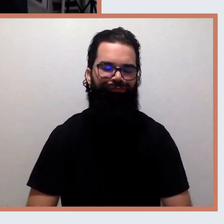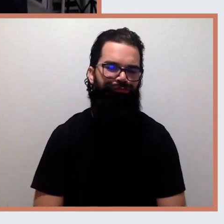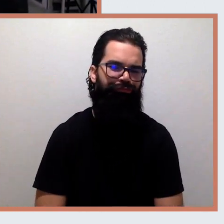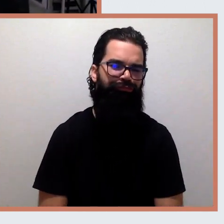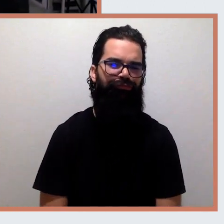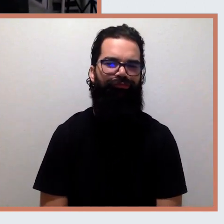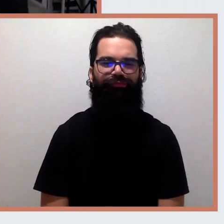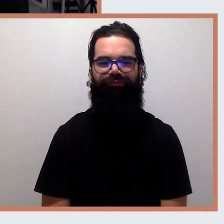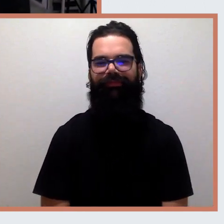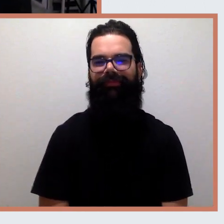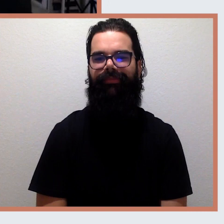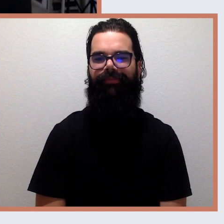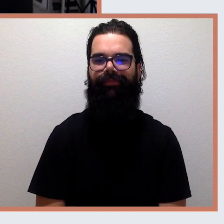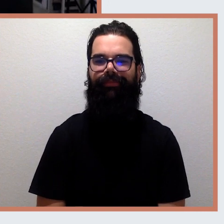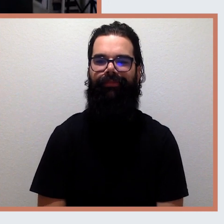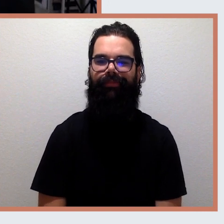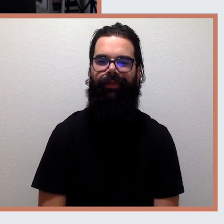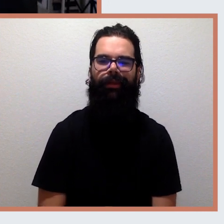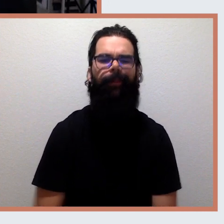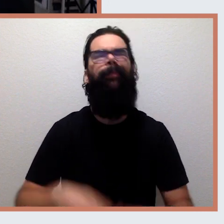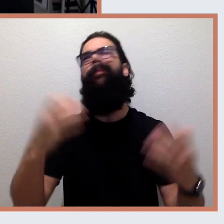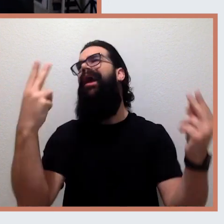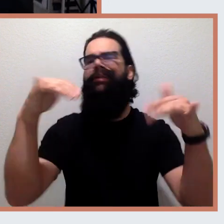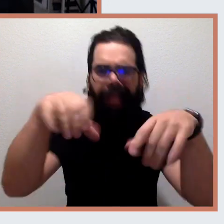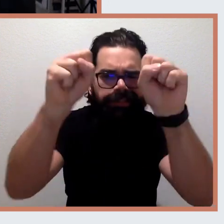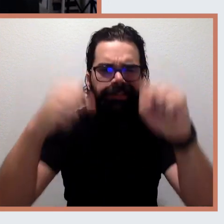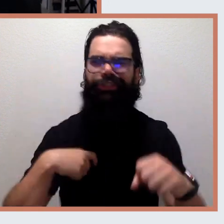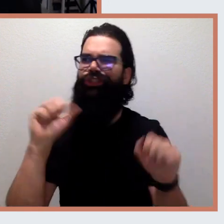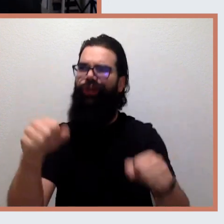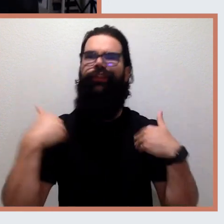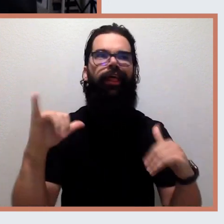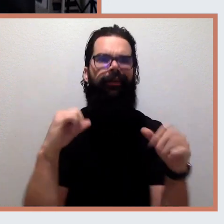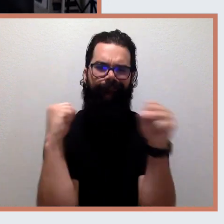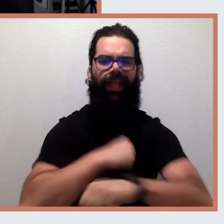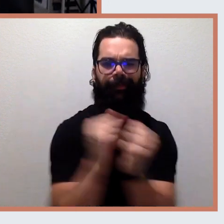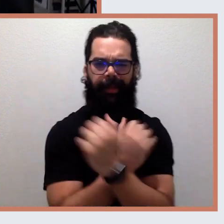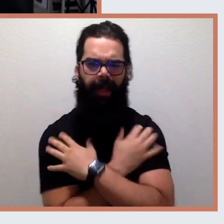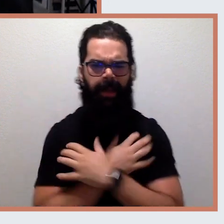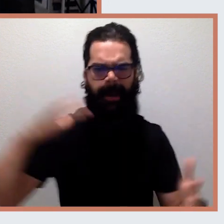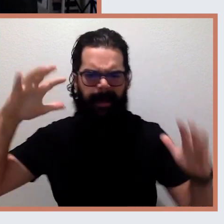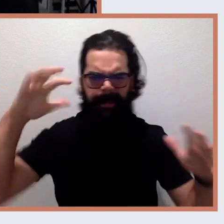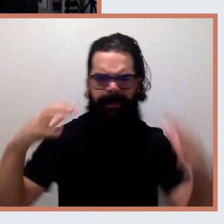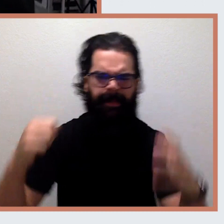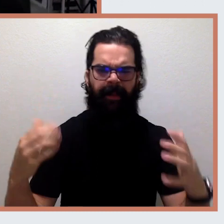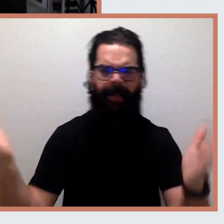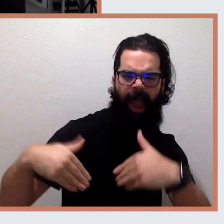"Oh yeah, I scored the winning touchdown, I got the cheerleader." Oh, man. I should've been like, "I fought a bear. Got bears over here in Omaha."